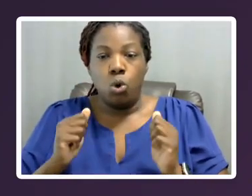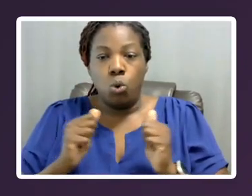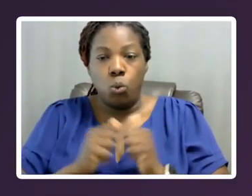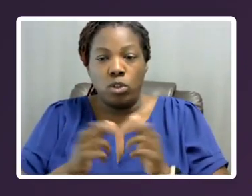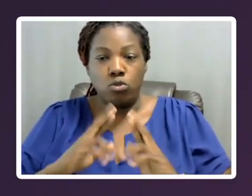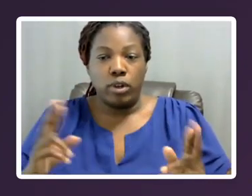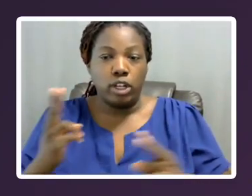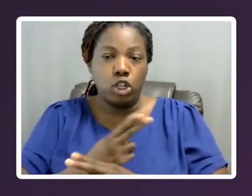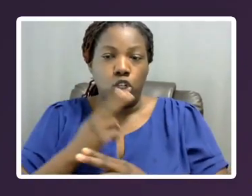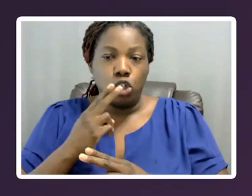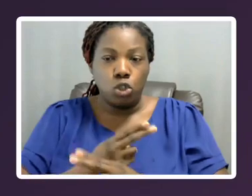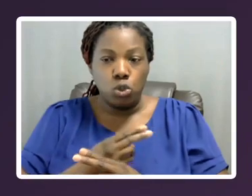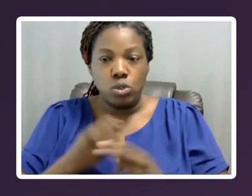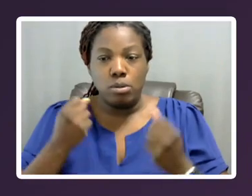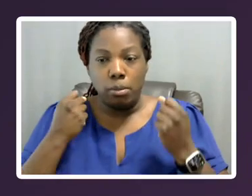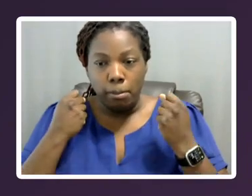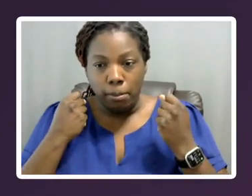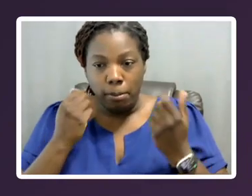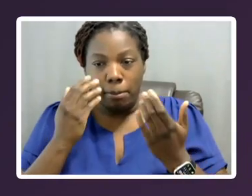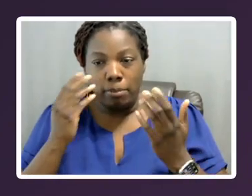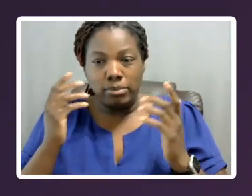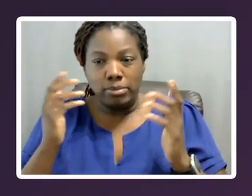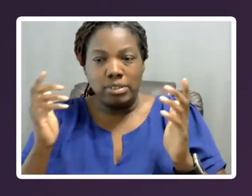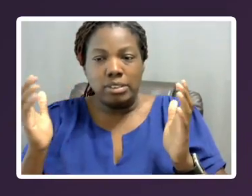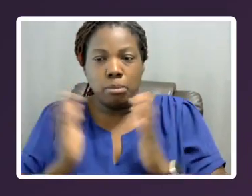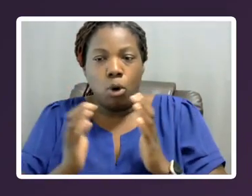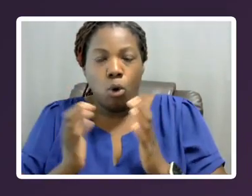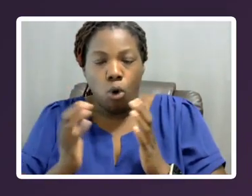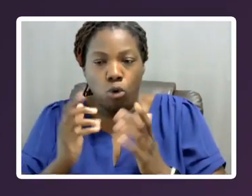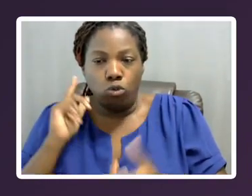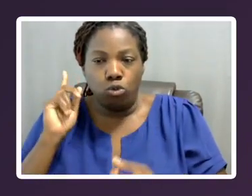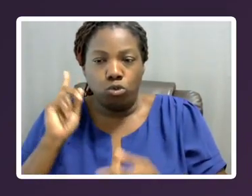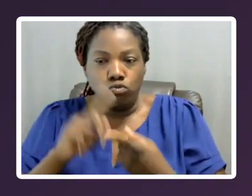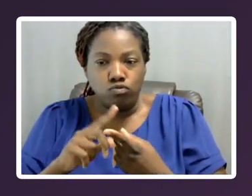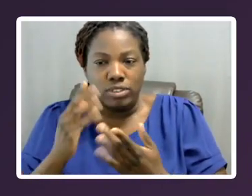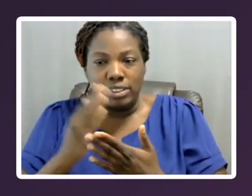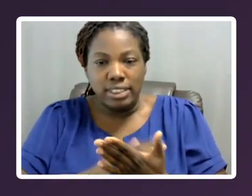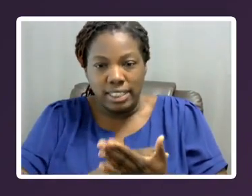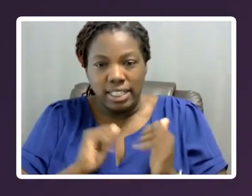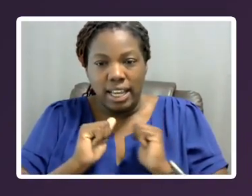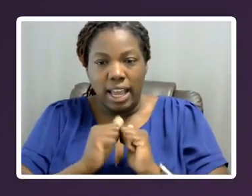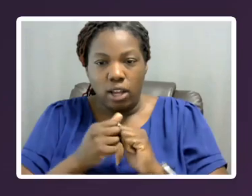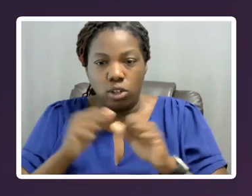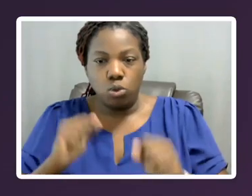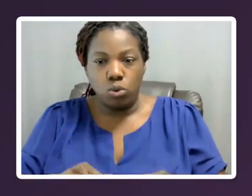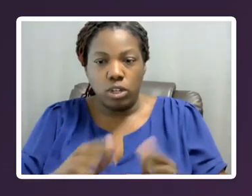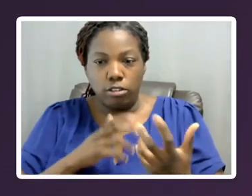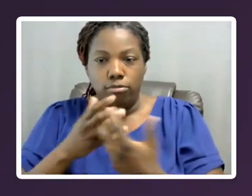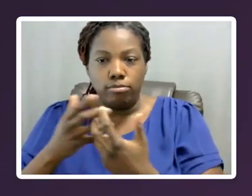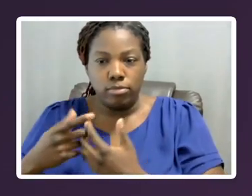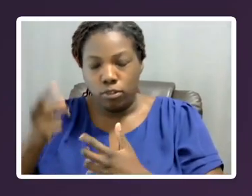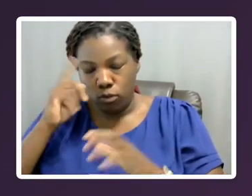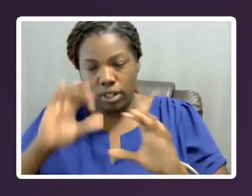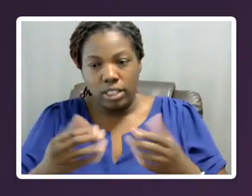of how those lessons can be adapted for your classroom. Next slide, please.